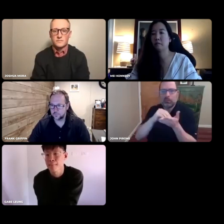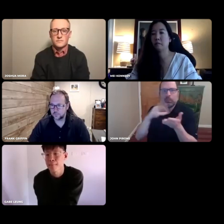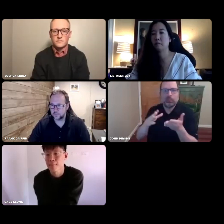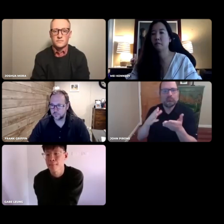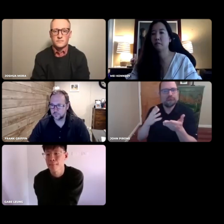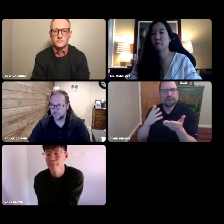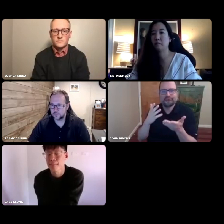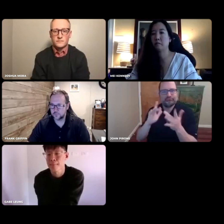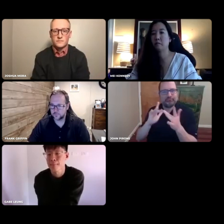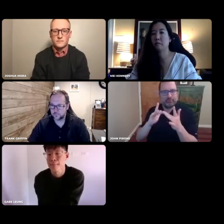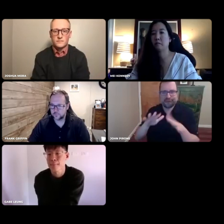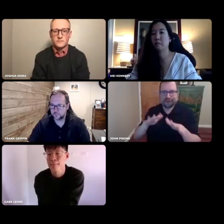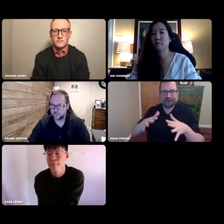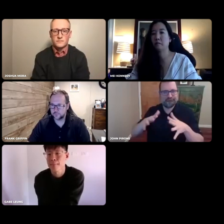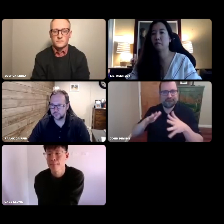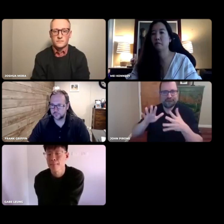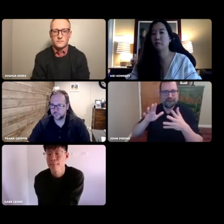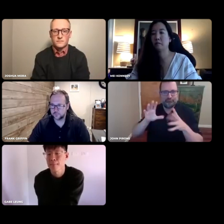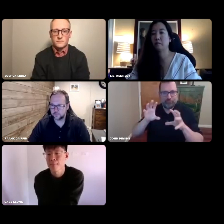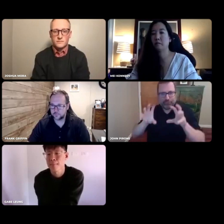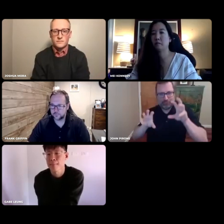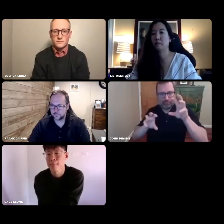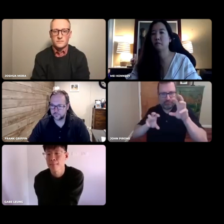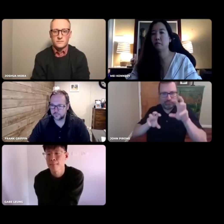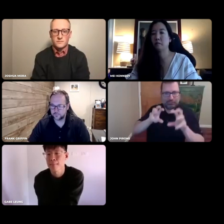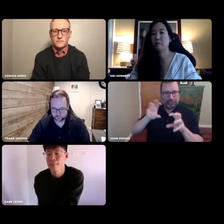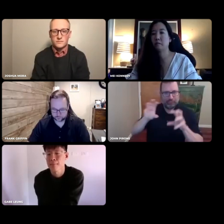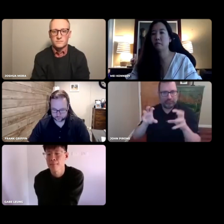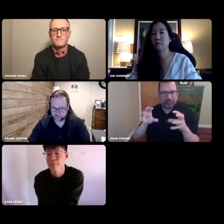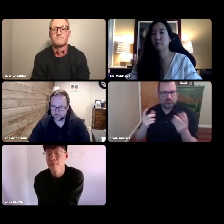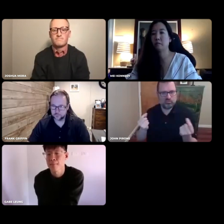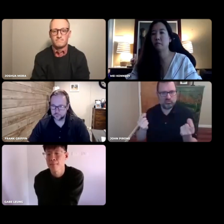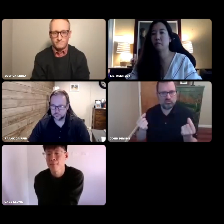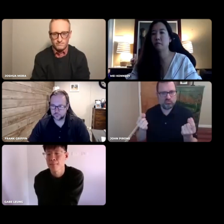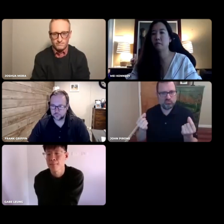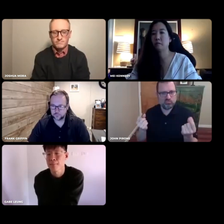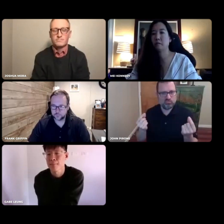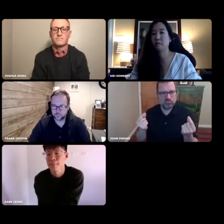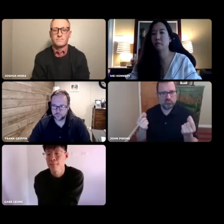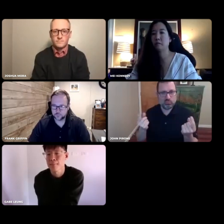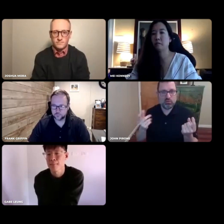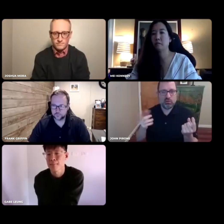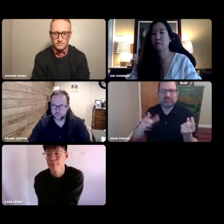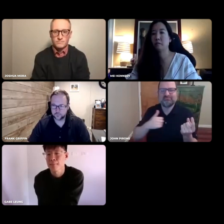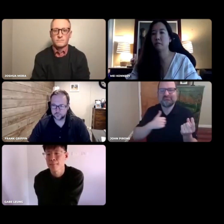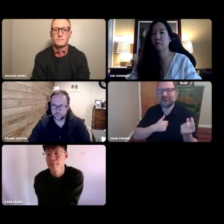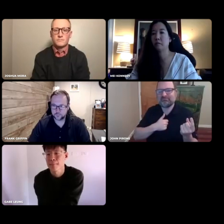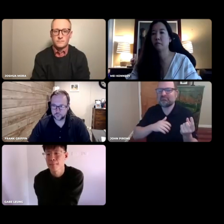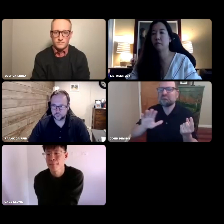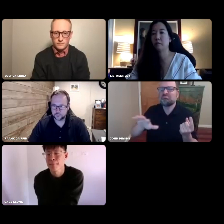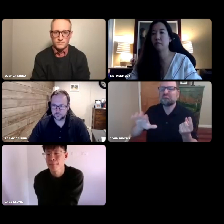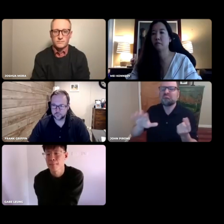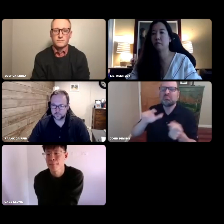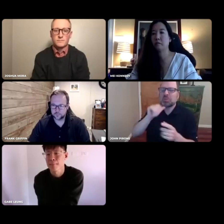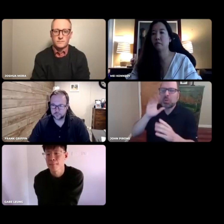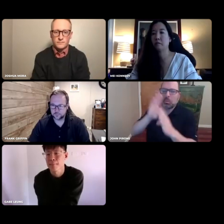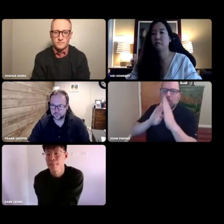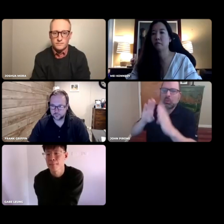But what about 1-2 students without great internet access. They're trying to watch and their picture is freezing.